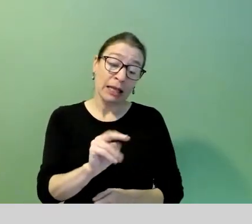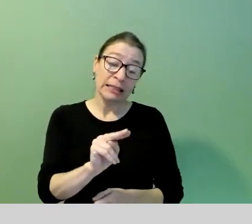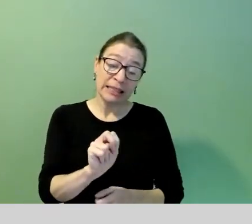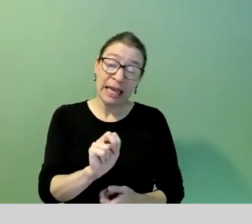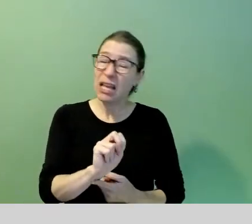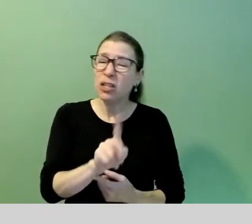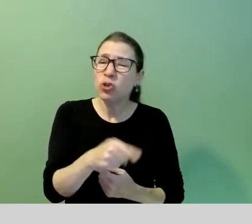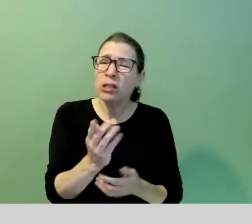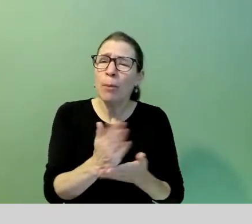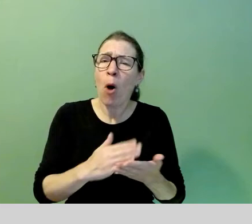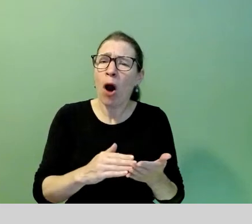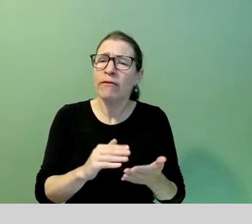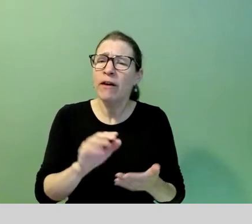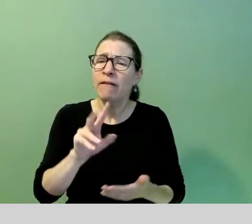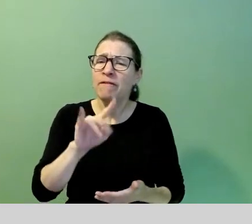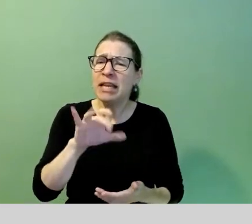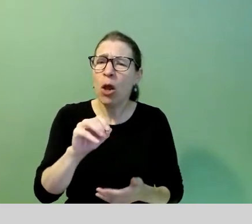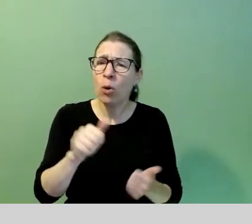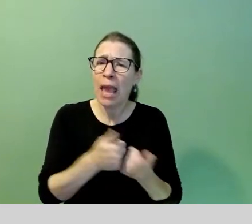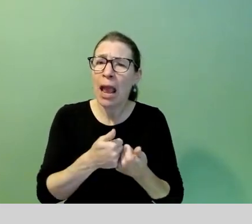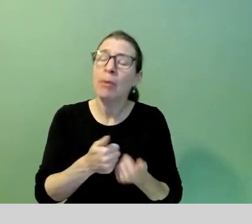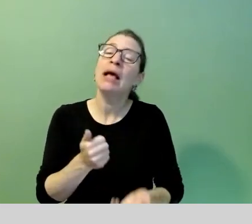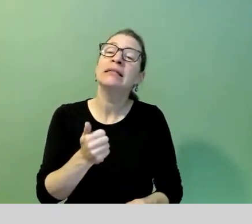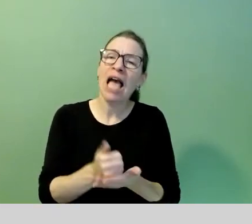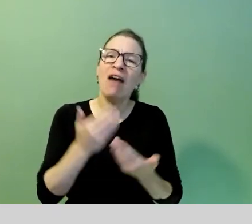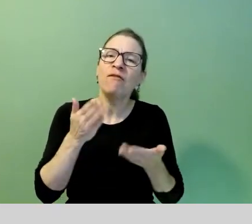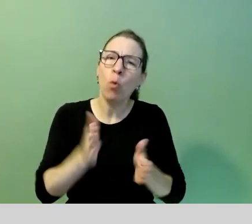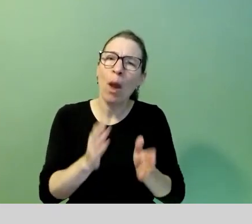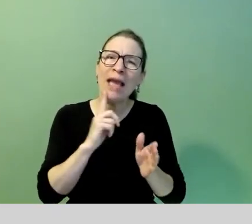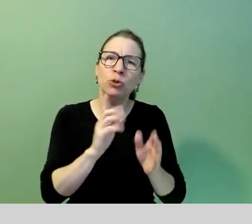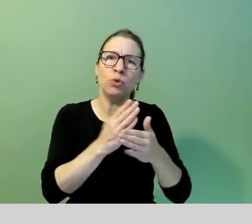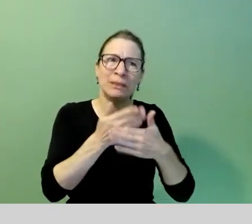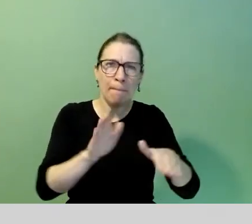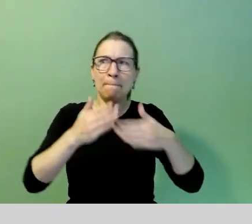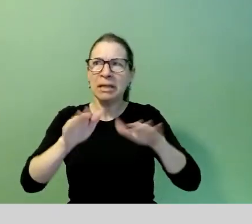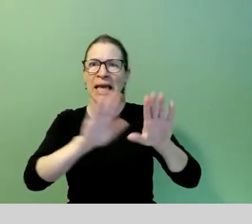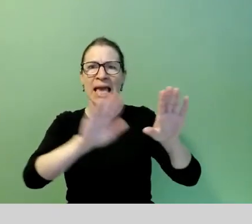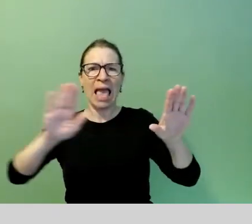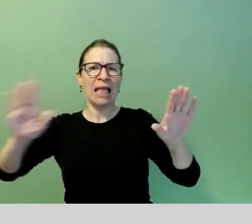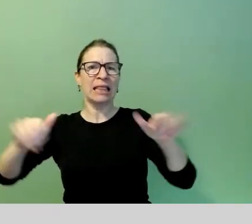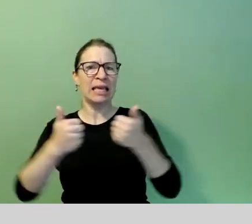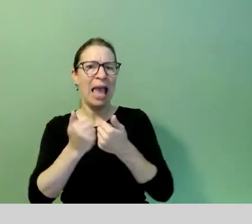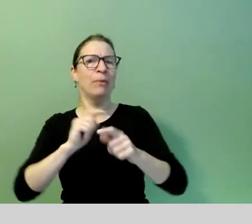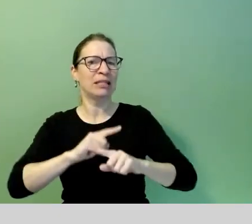It's a helpful way to split a game into multiple parts. In PPB, we often use them to differentiate between things